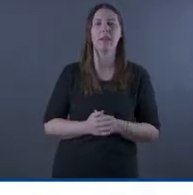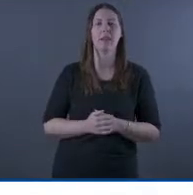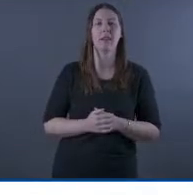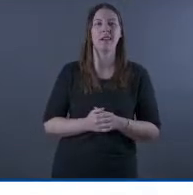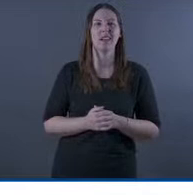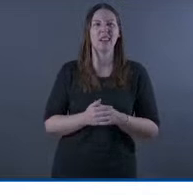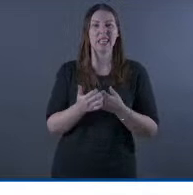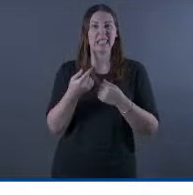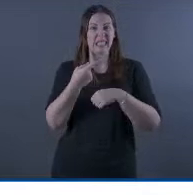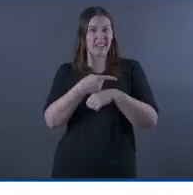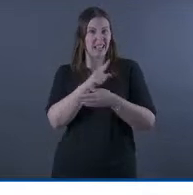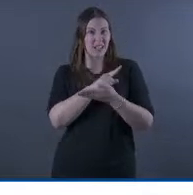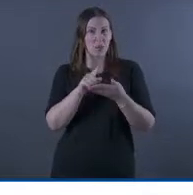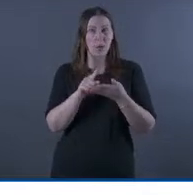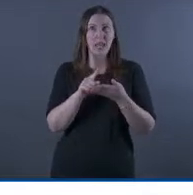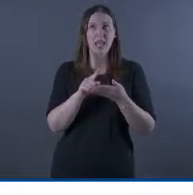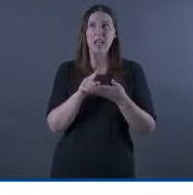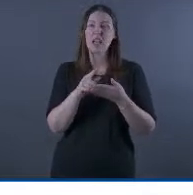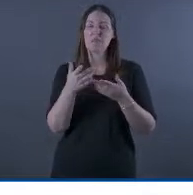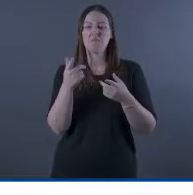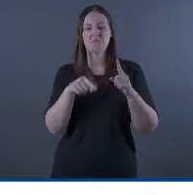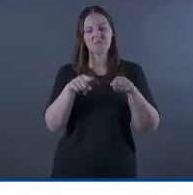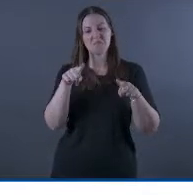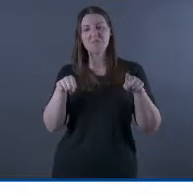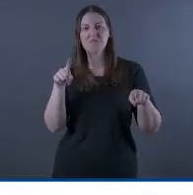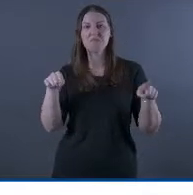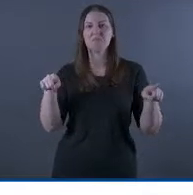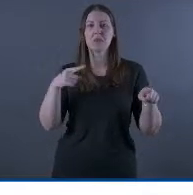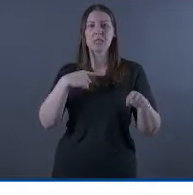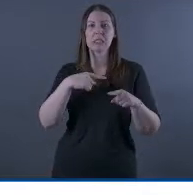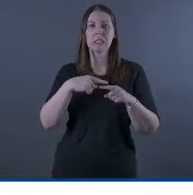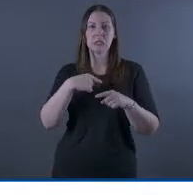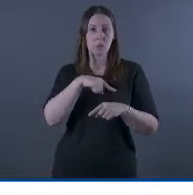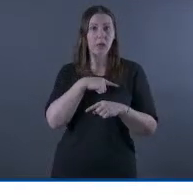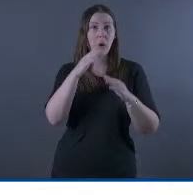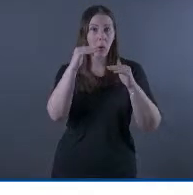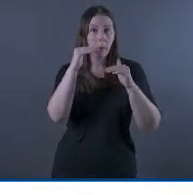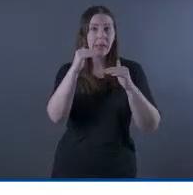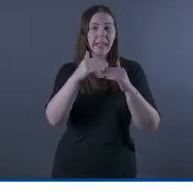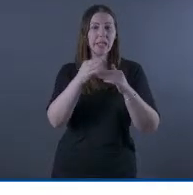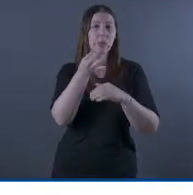over the next several weeks to hopefully months we'll be five days a week, Tuesday through Saturday,